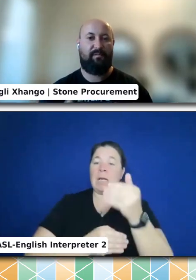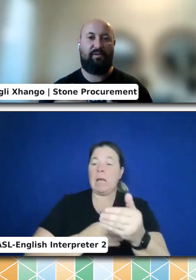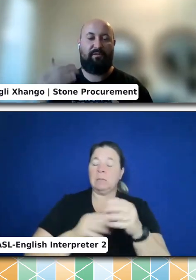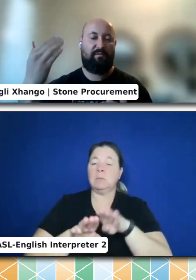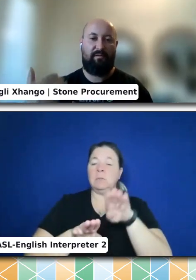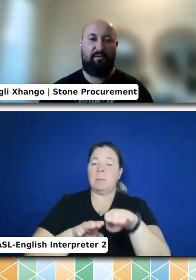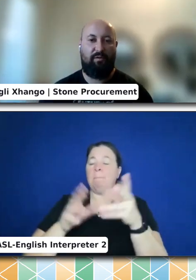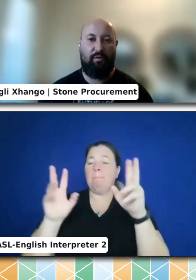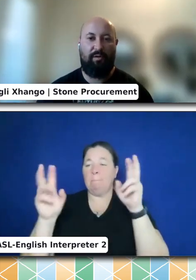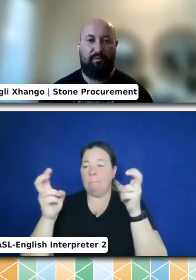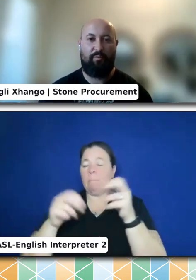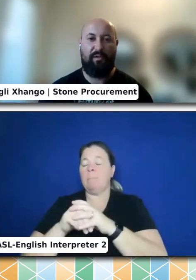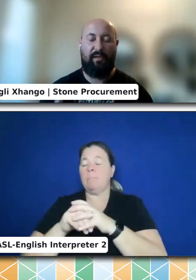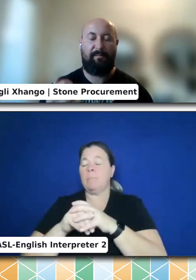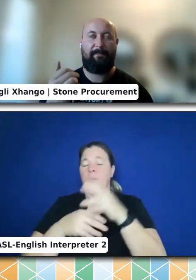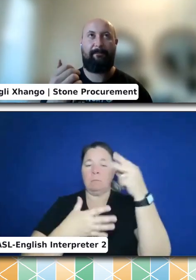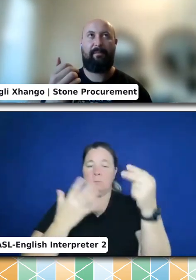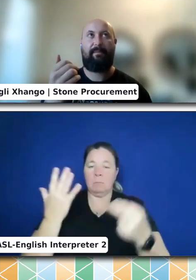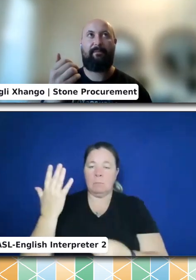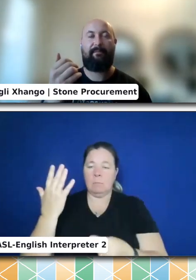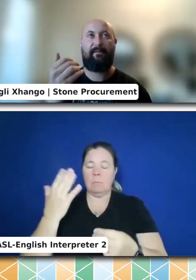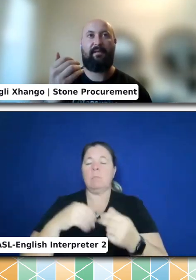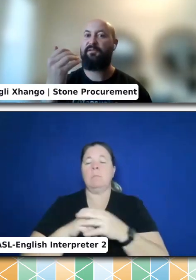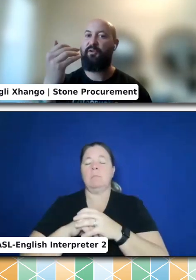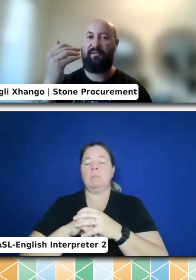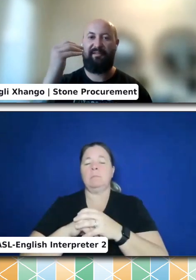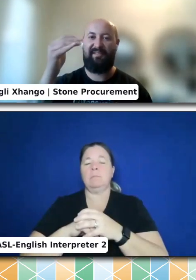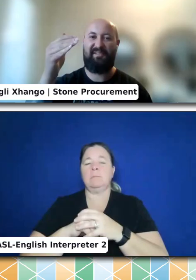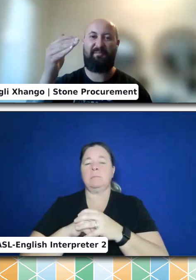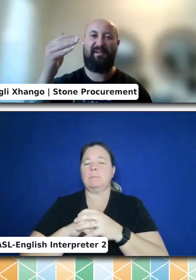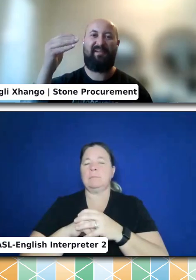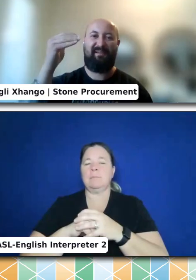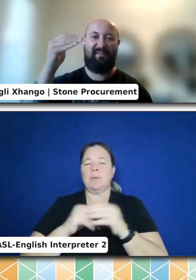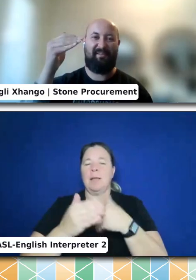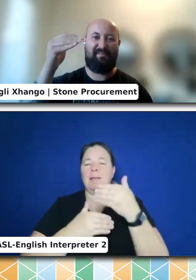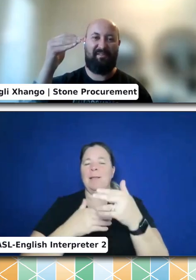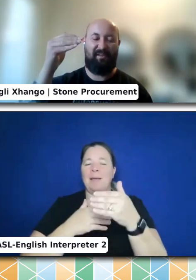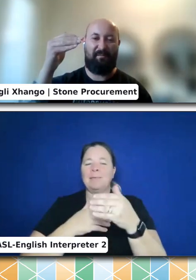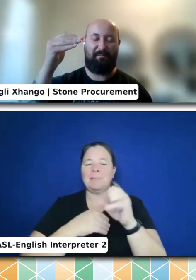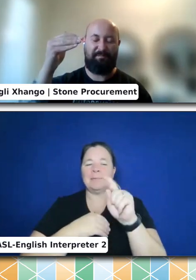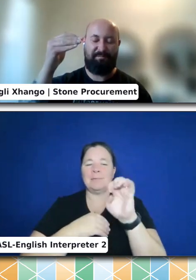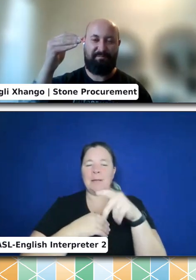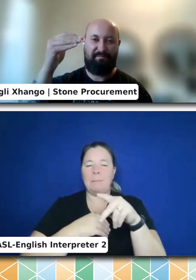Just going through… Yeah, sure, the next step is, um…